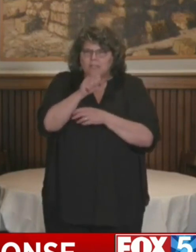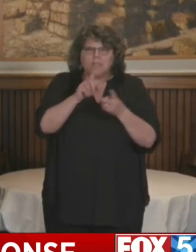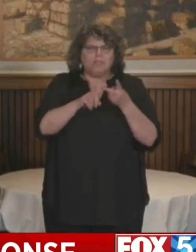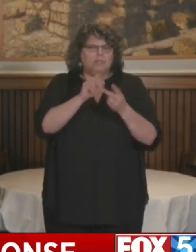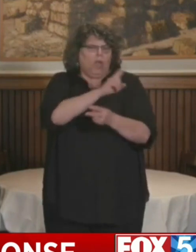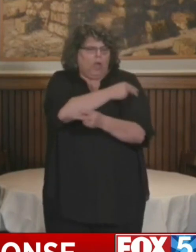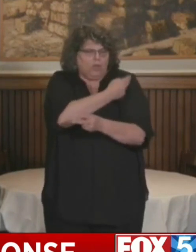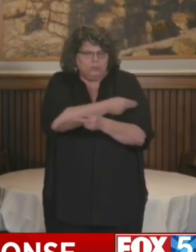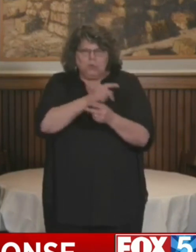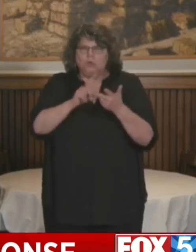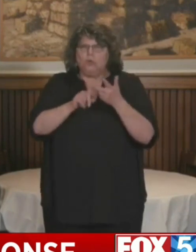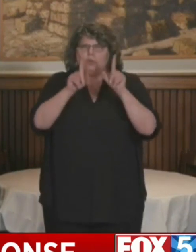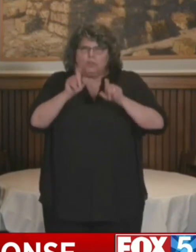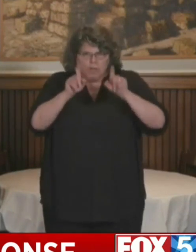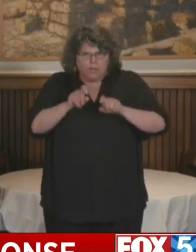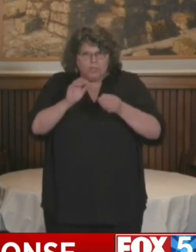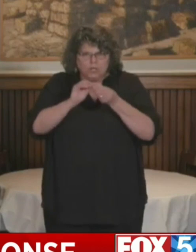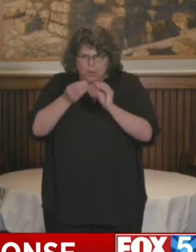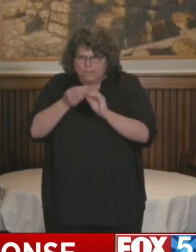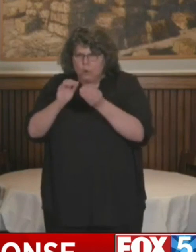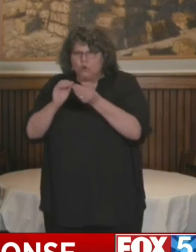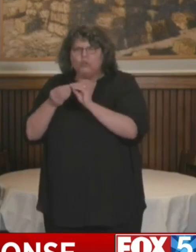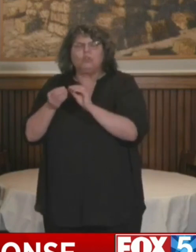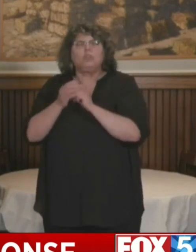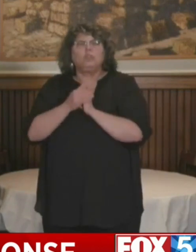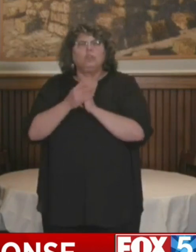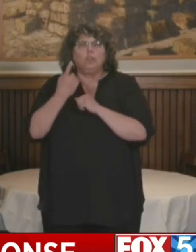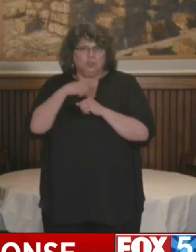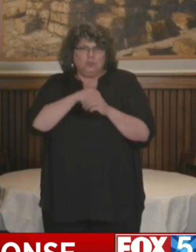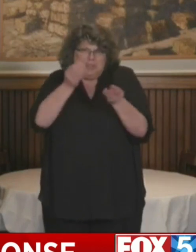COUNTY SPECIFIC DATA THAT SHOWS HOW EACH COUNTY IS DOING AS IT RELATES TO CASES AND